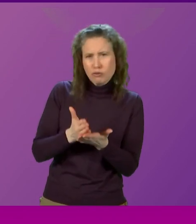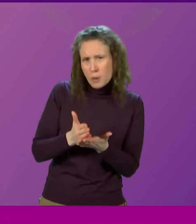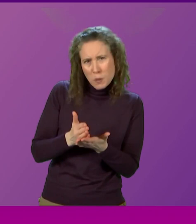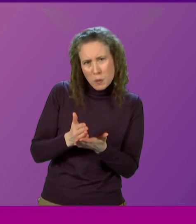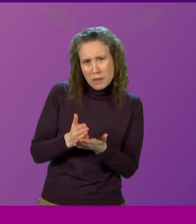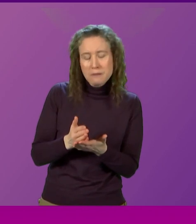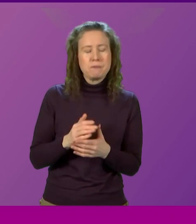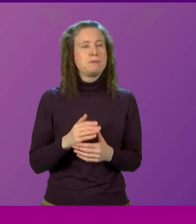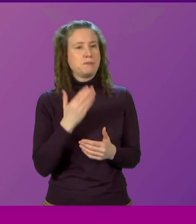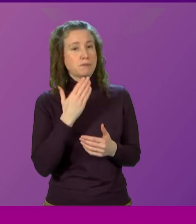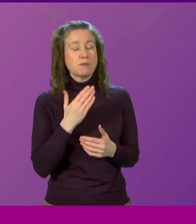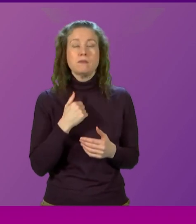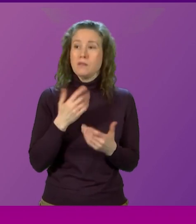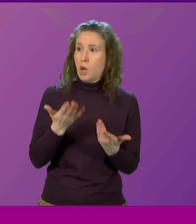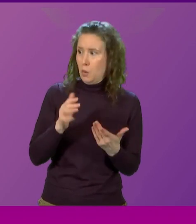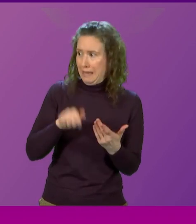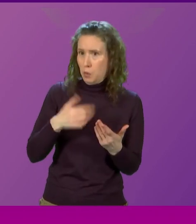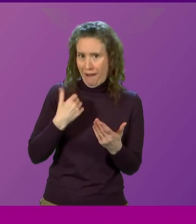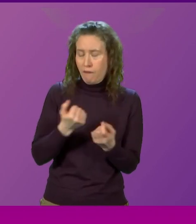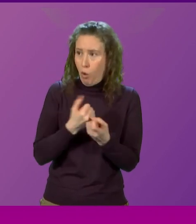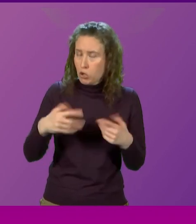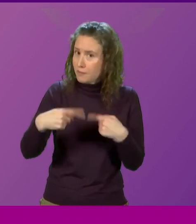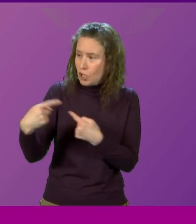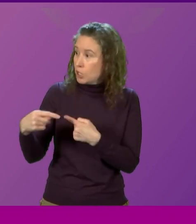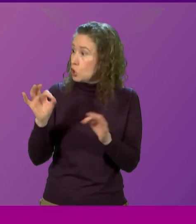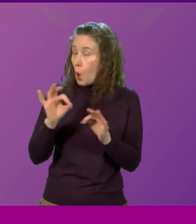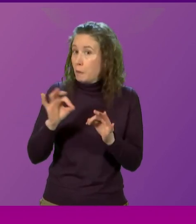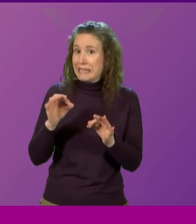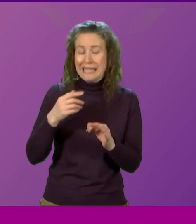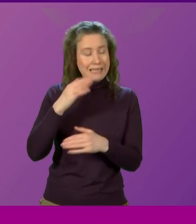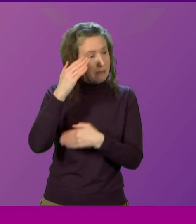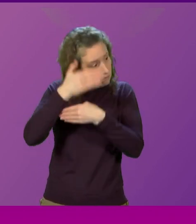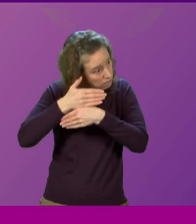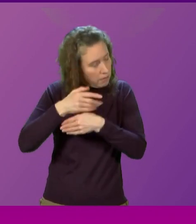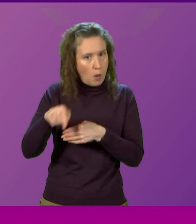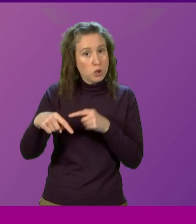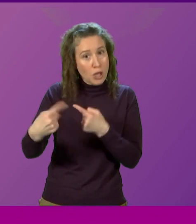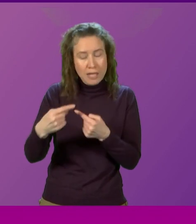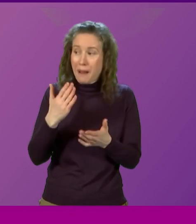Deal with the issues in Scotland. Thank you, members. Despite the challenges, which nobody here is shying away from, our NHS performs better